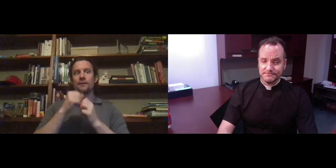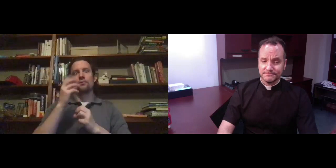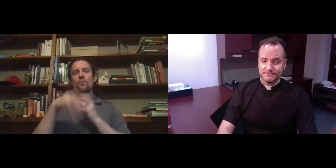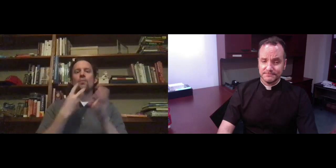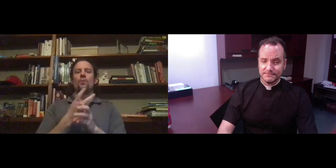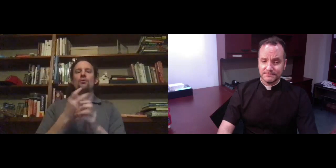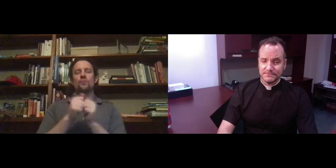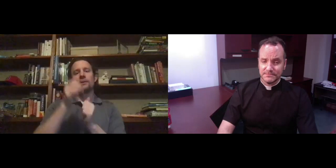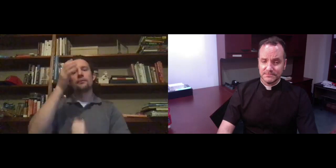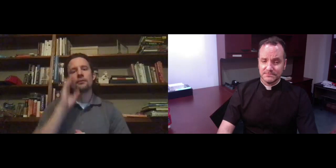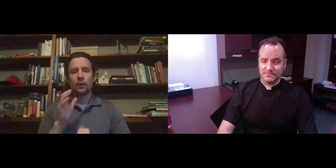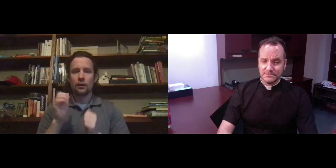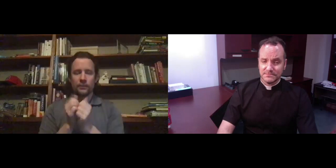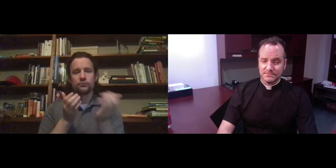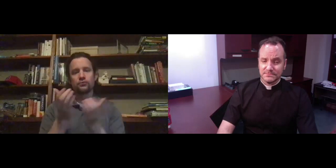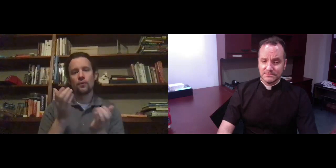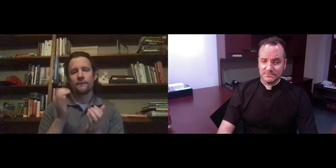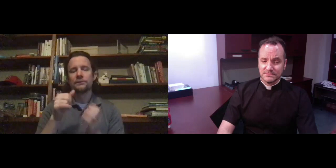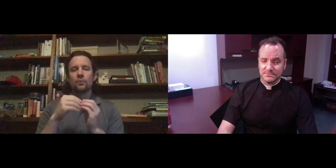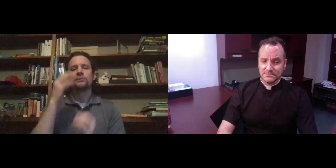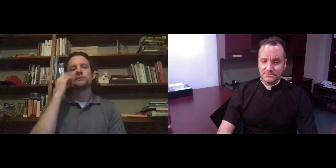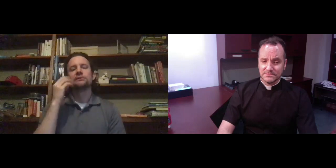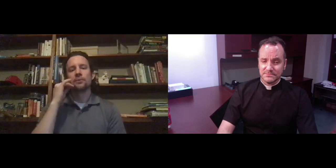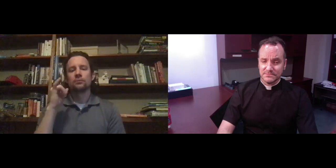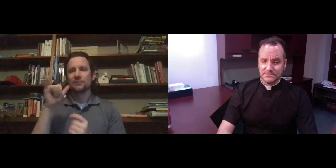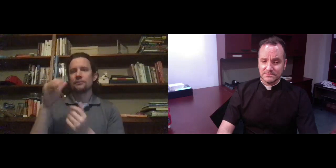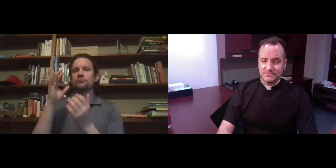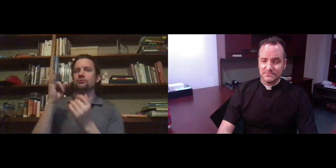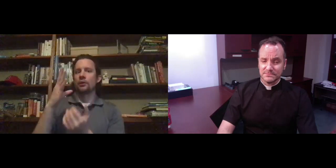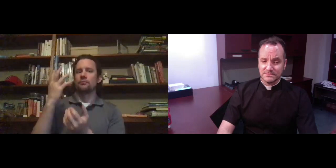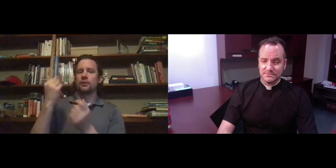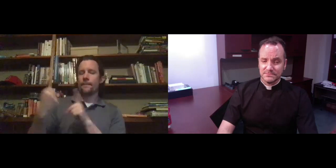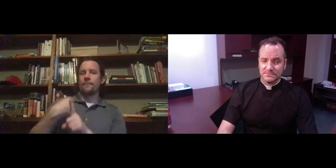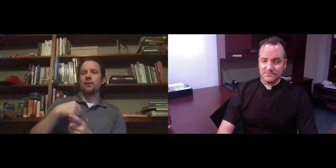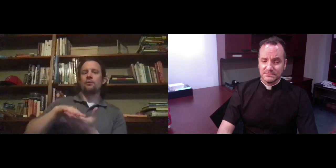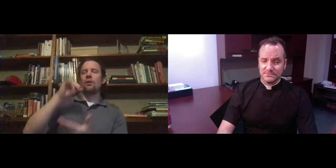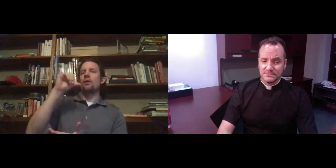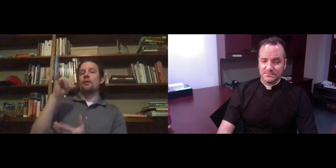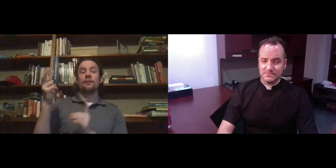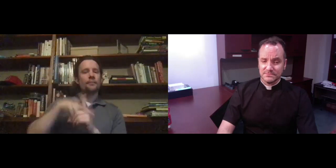to live our values of service to the world and serving God and others. That's such an important part.